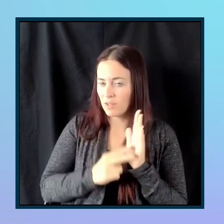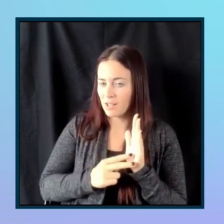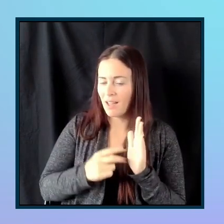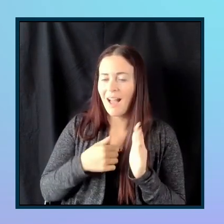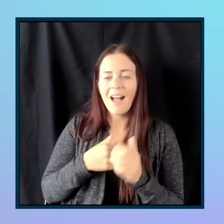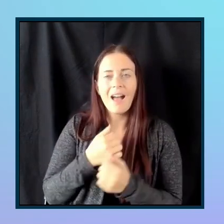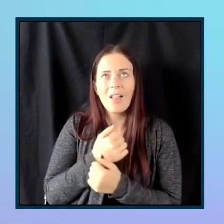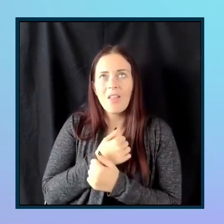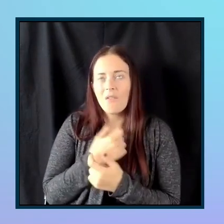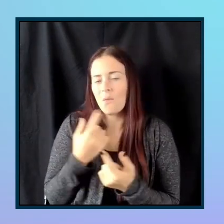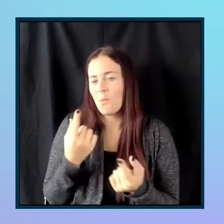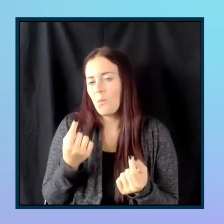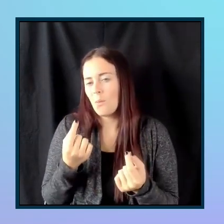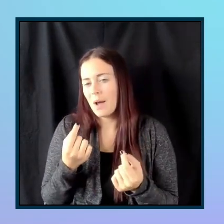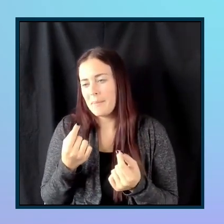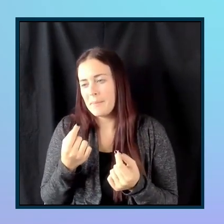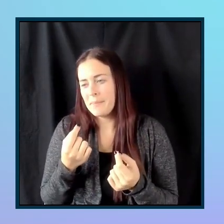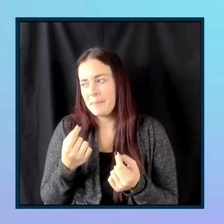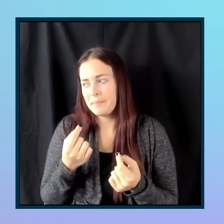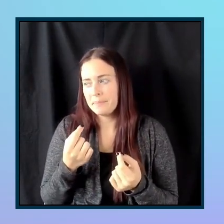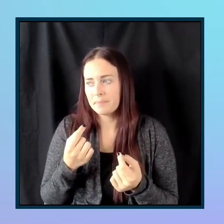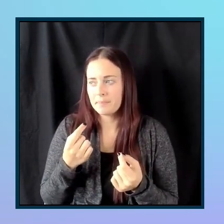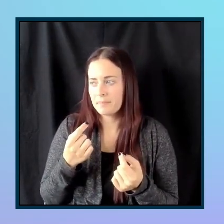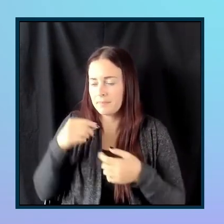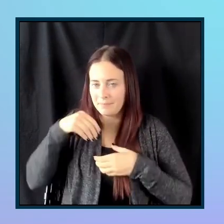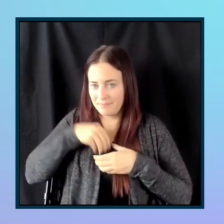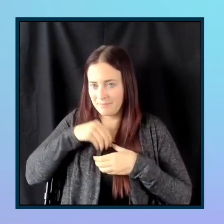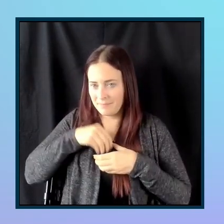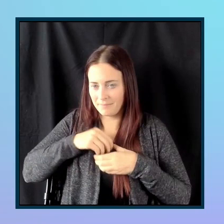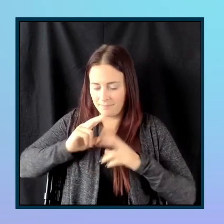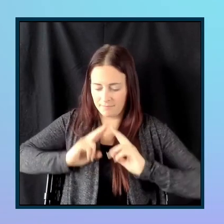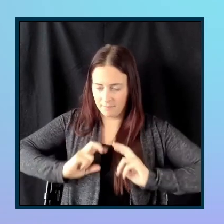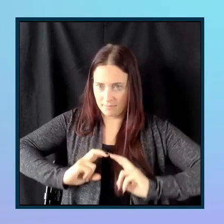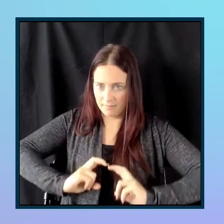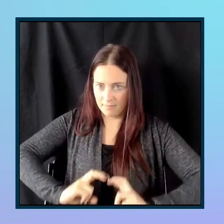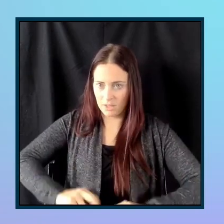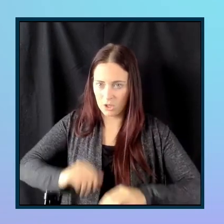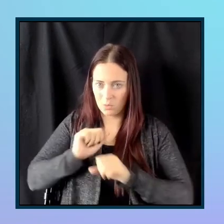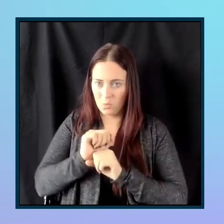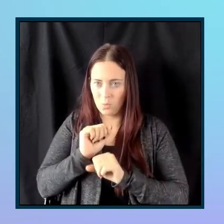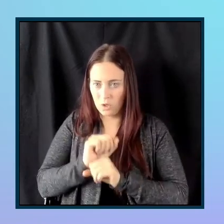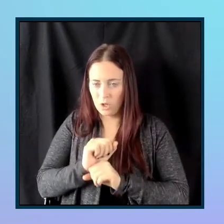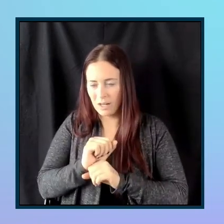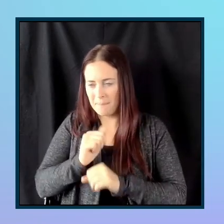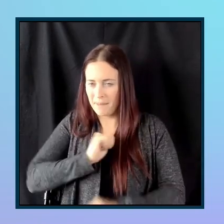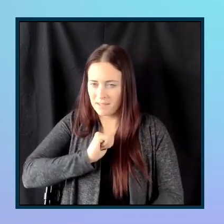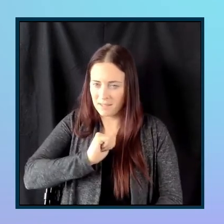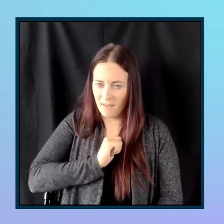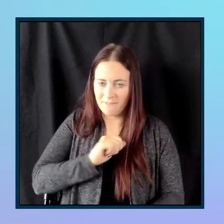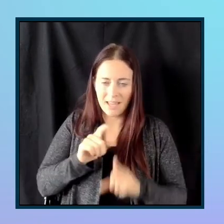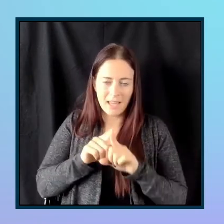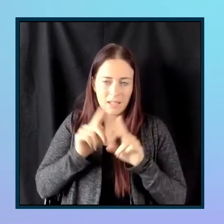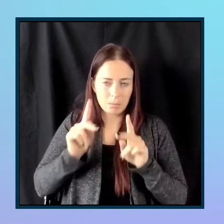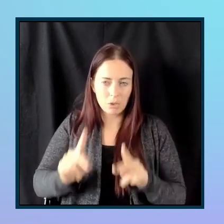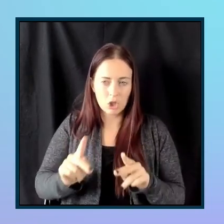and constantly refining myself as a person. So there are different books,